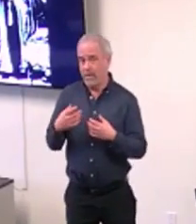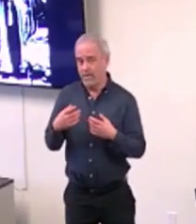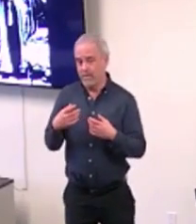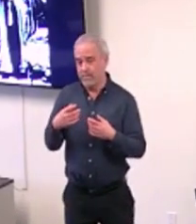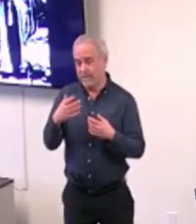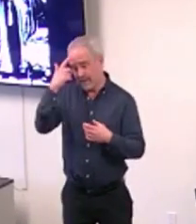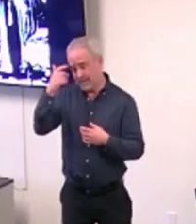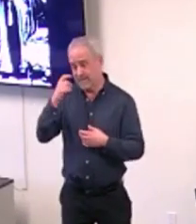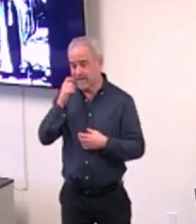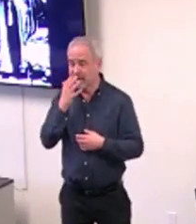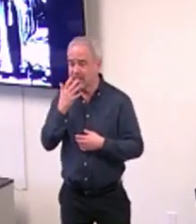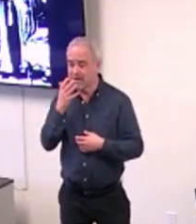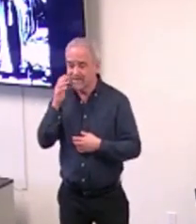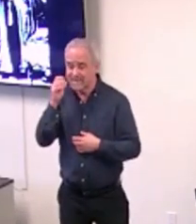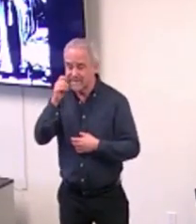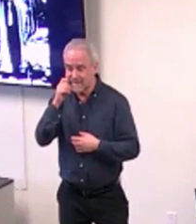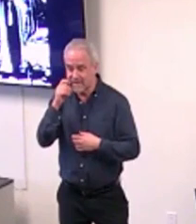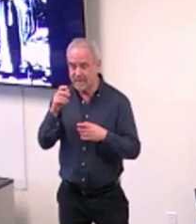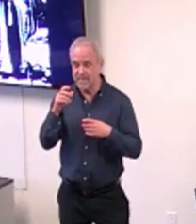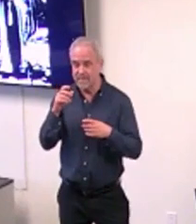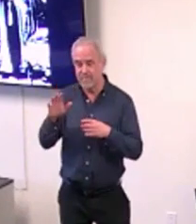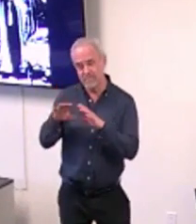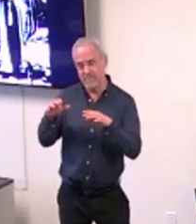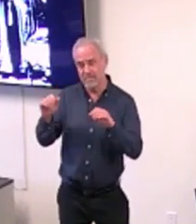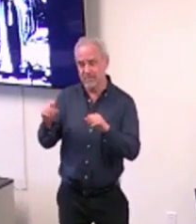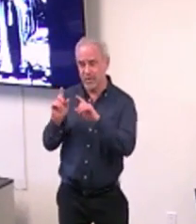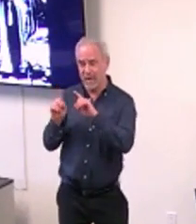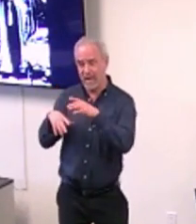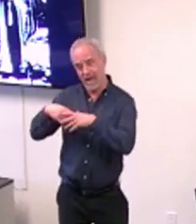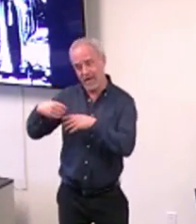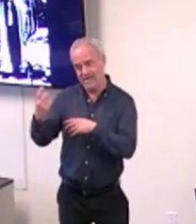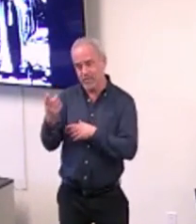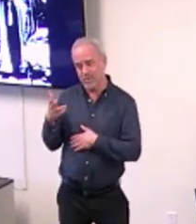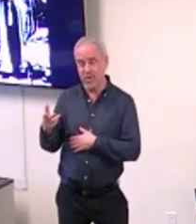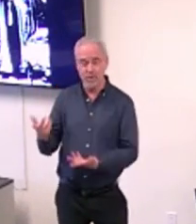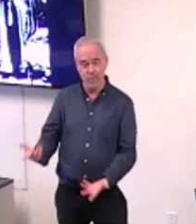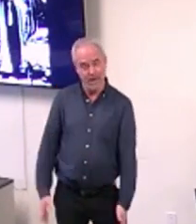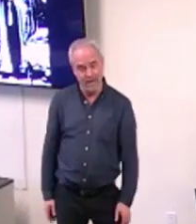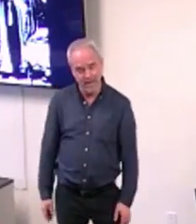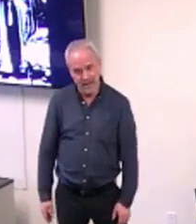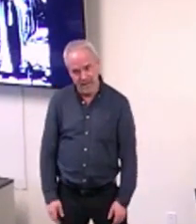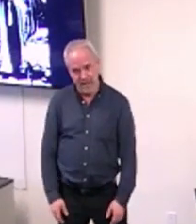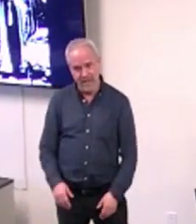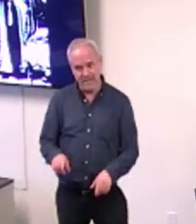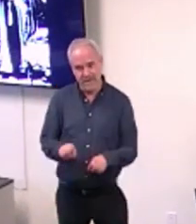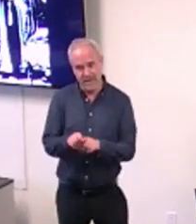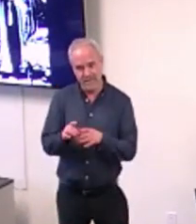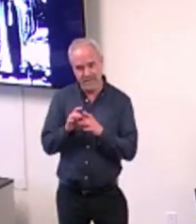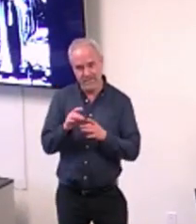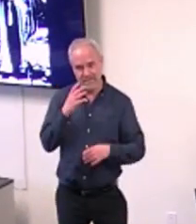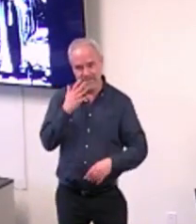Like and then that's, that's generational, right? But then people have these broad ideas about how things are transferred.